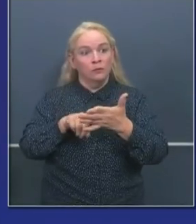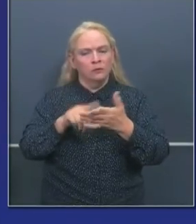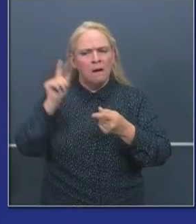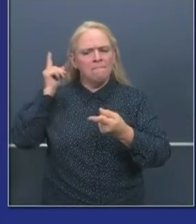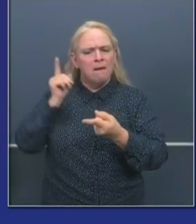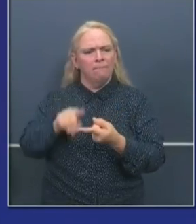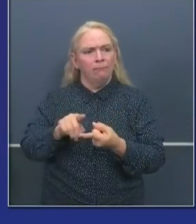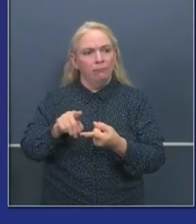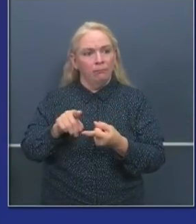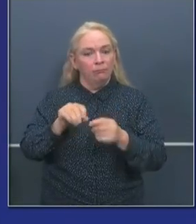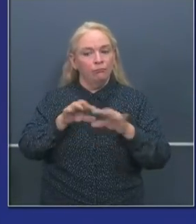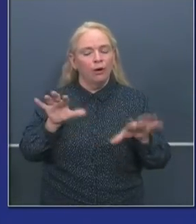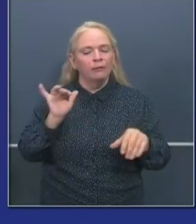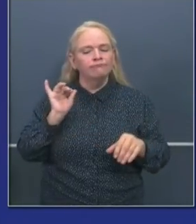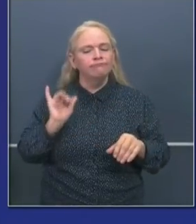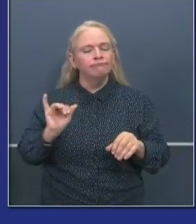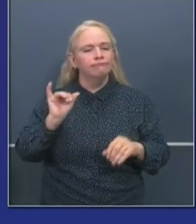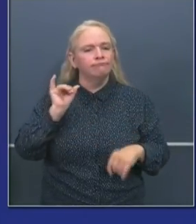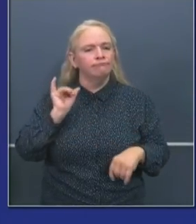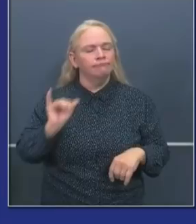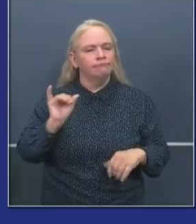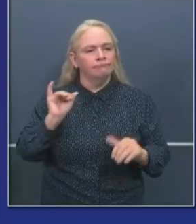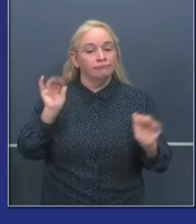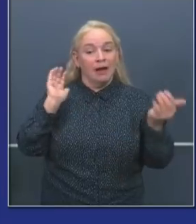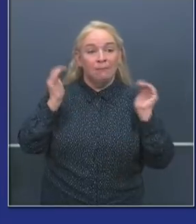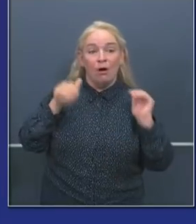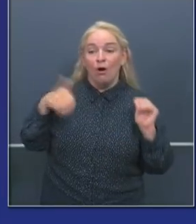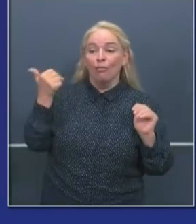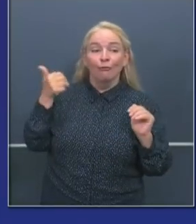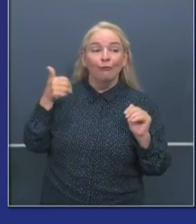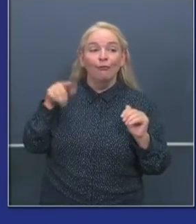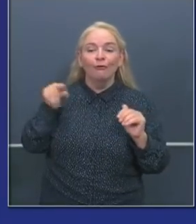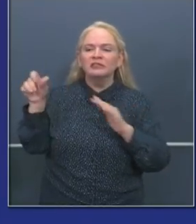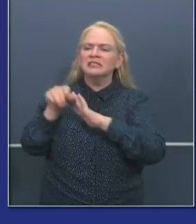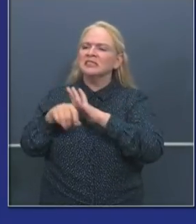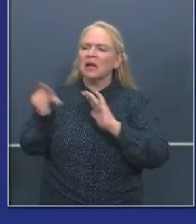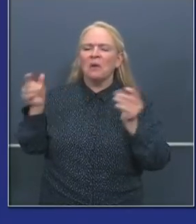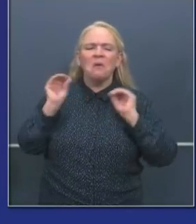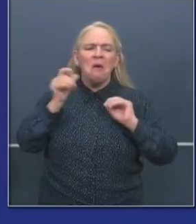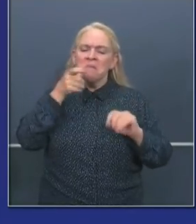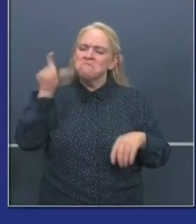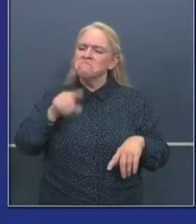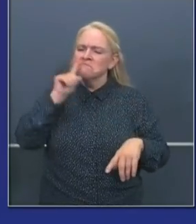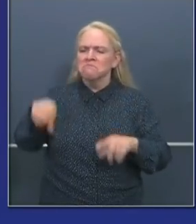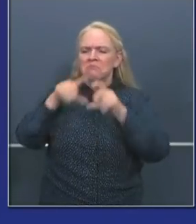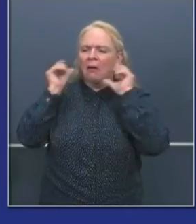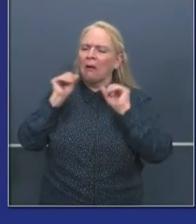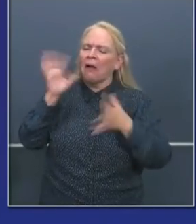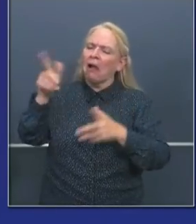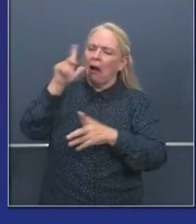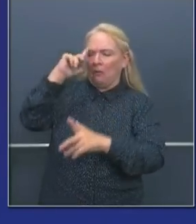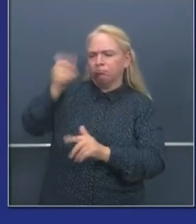A REQUIREMENT WITH CITIES AND COUNTIES LARGE AND SMALL HAVE ALSO SEEN SLOWER SPREAD IN